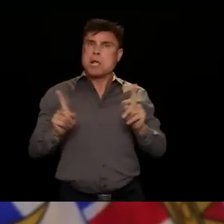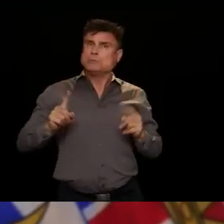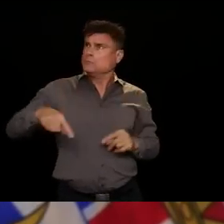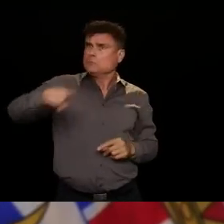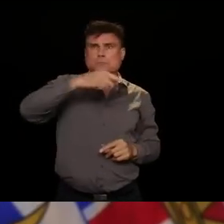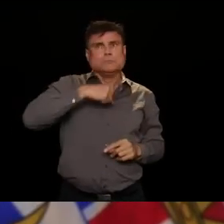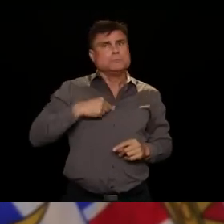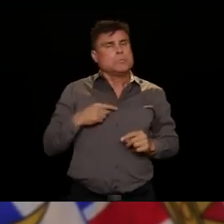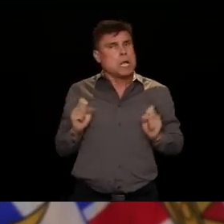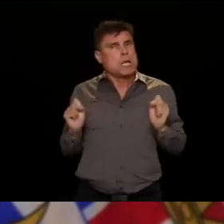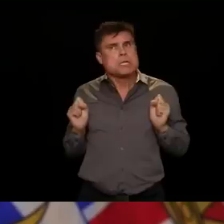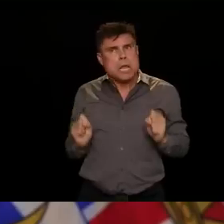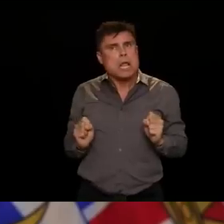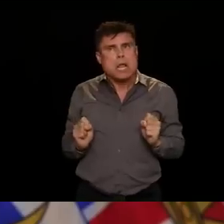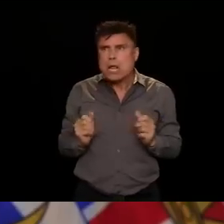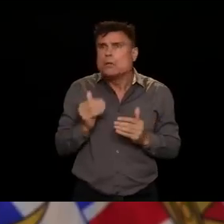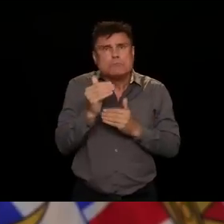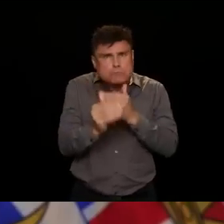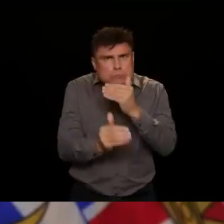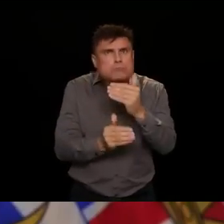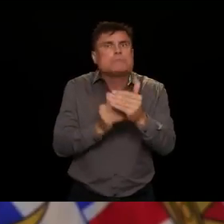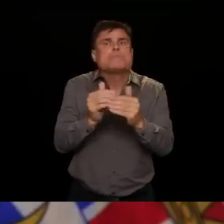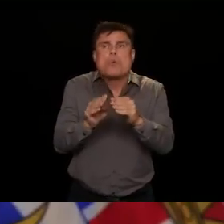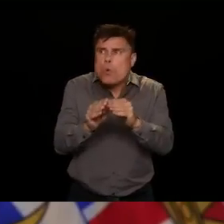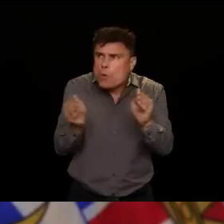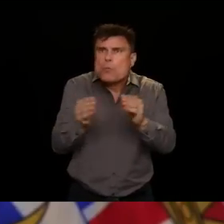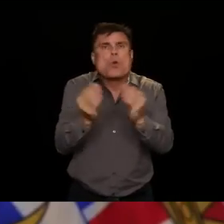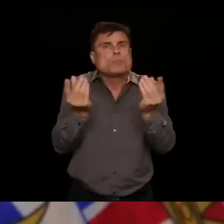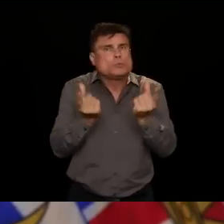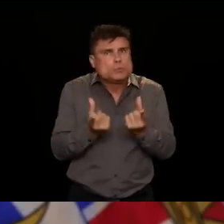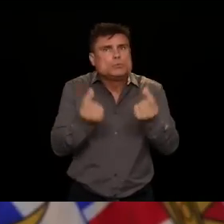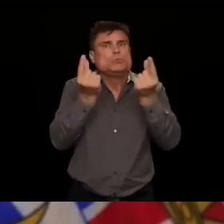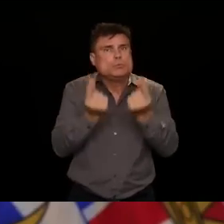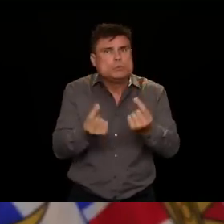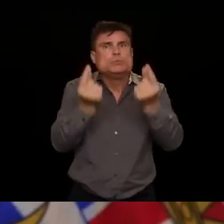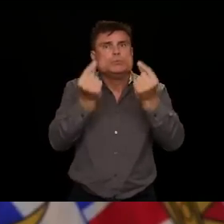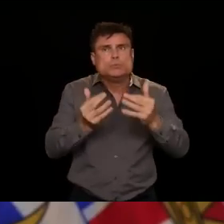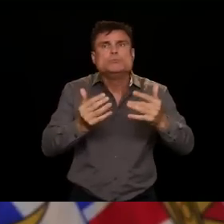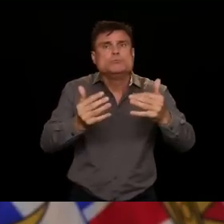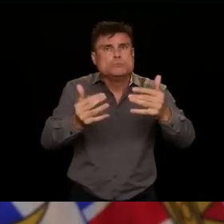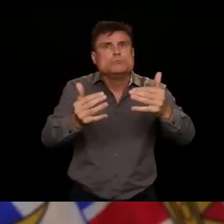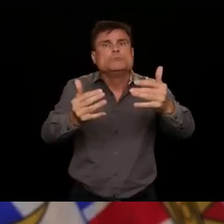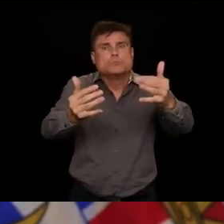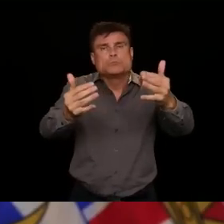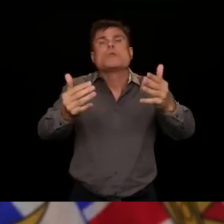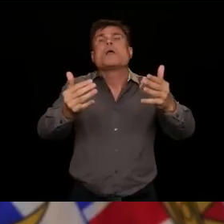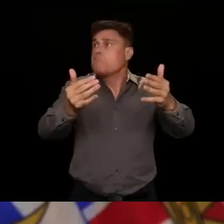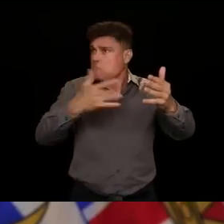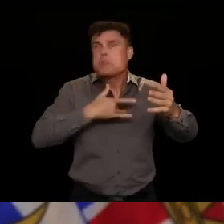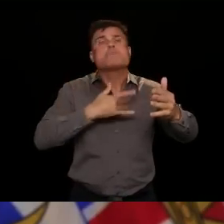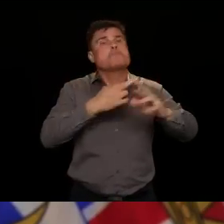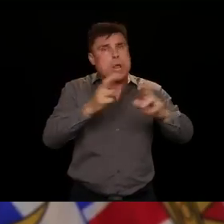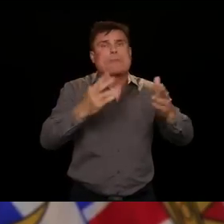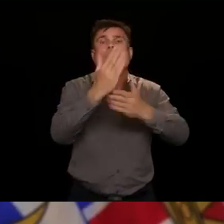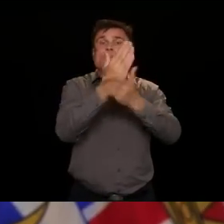faces in bigger spaces. Those are the things that work and will help us.